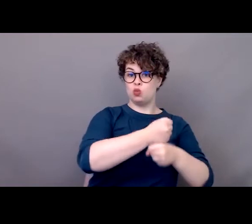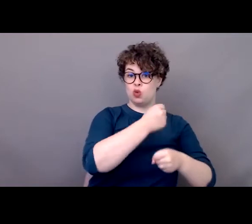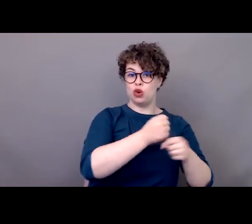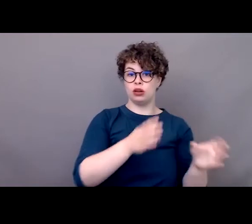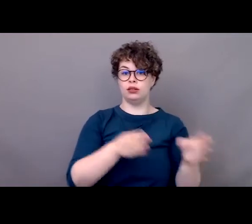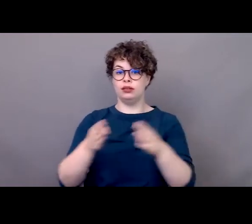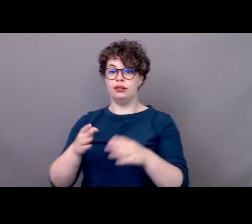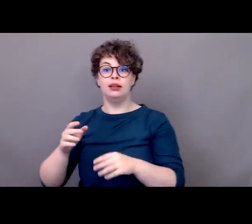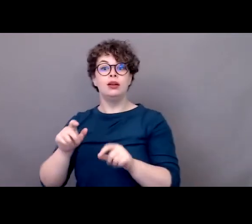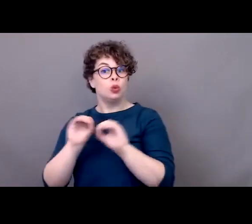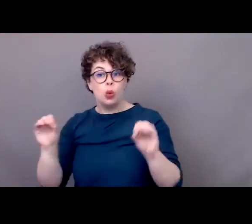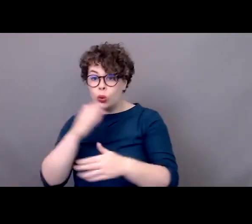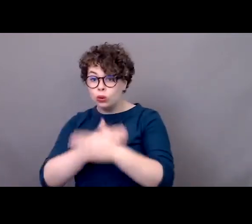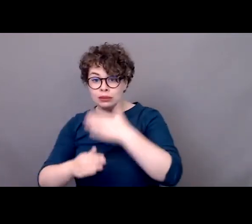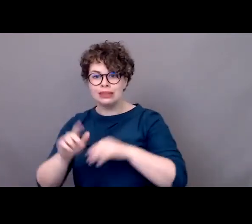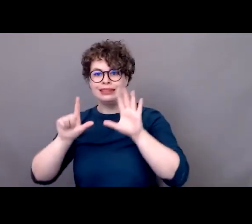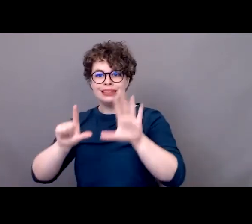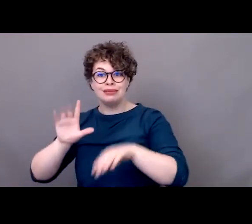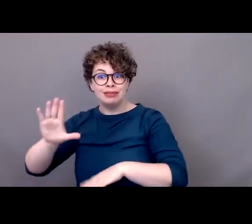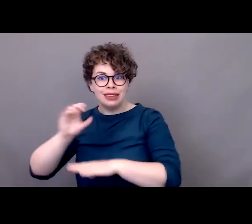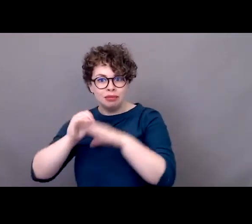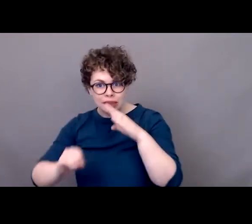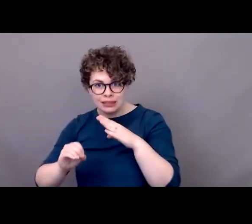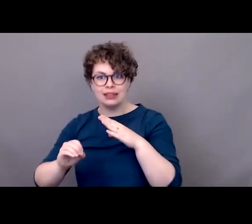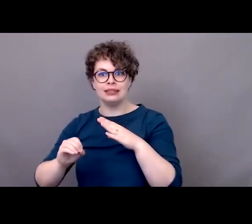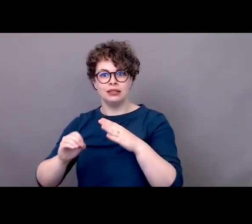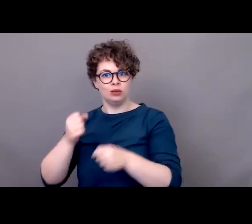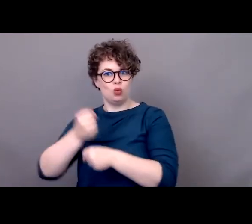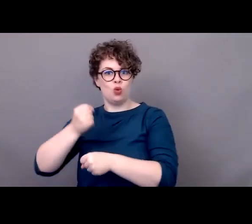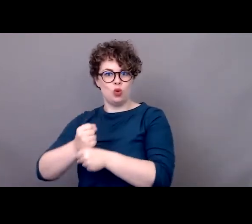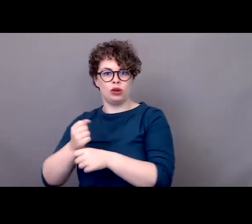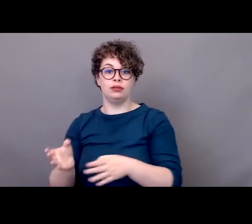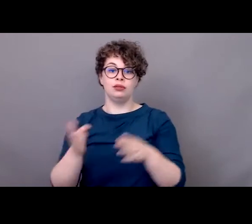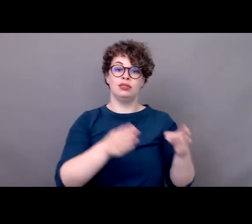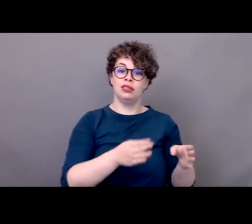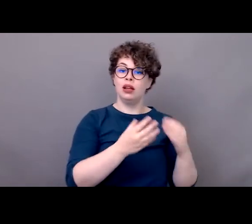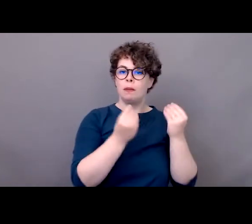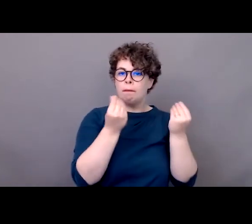And 49% of people with disabilities faced food insecurity, compared to 26% of the